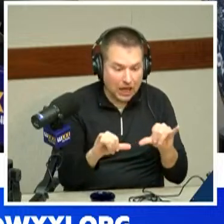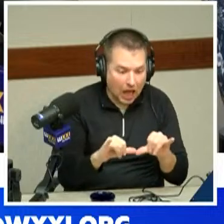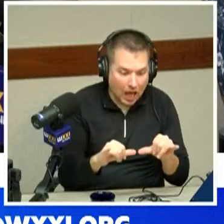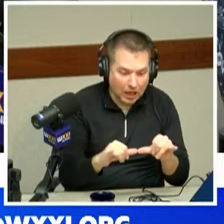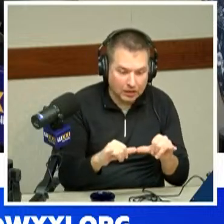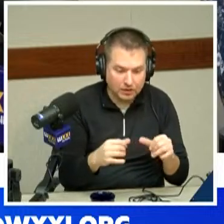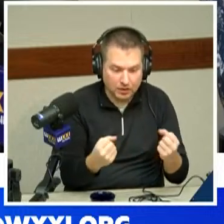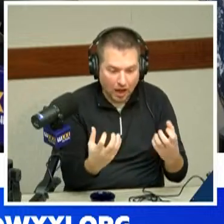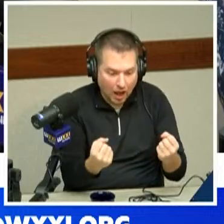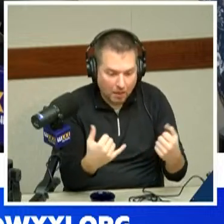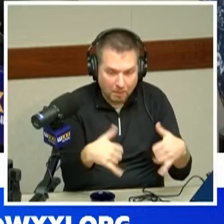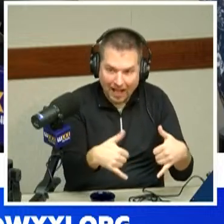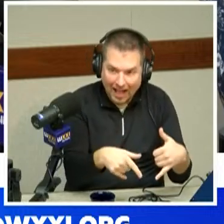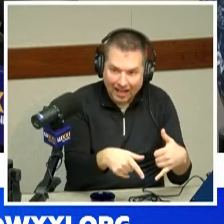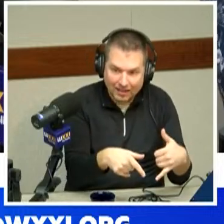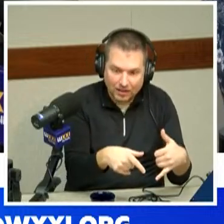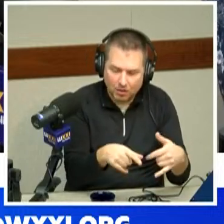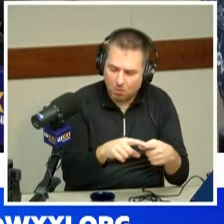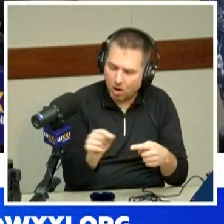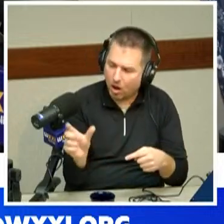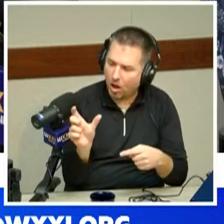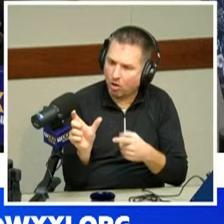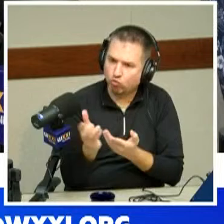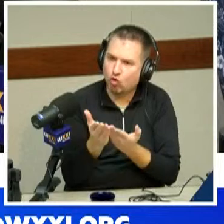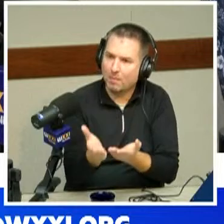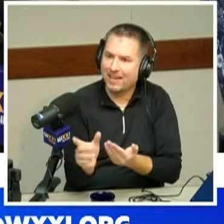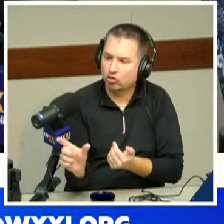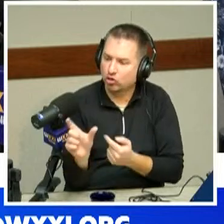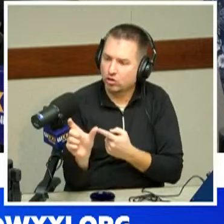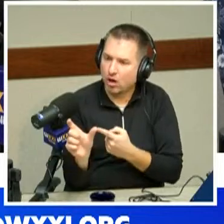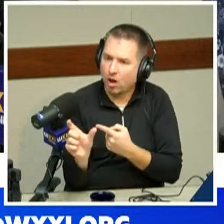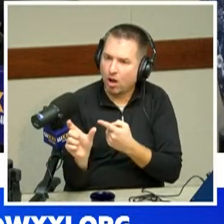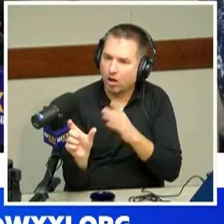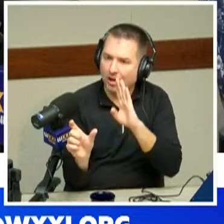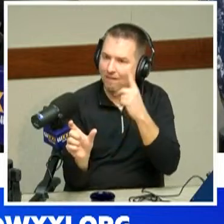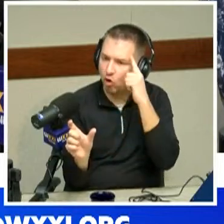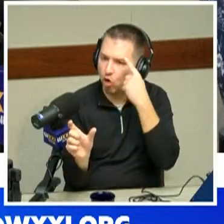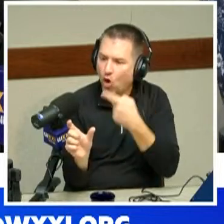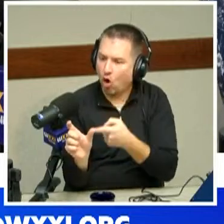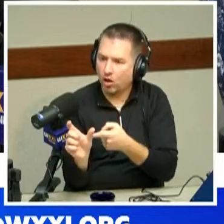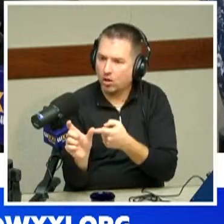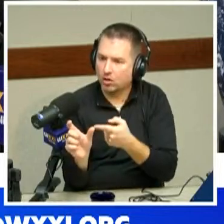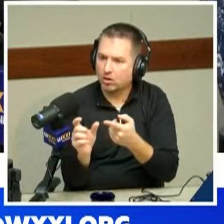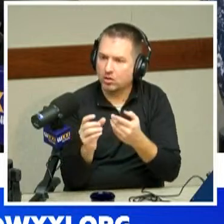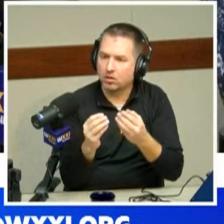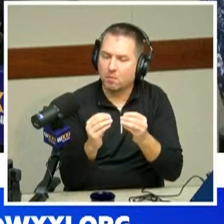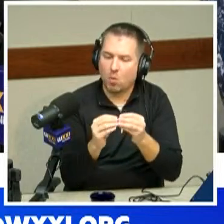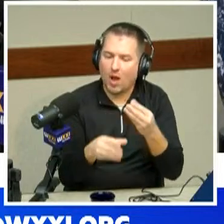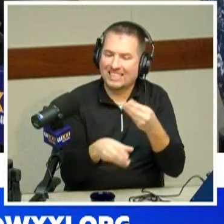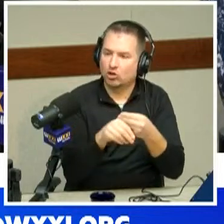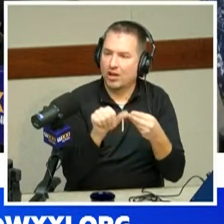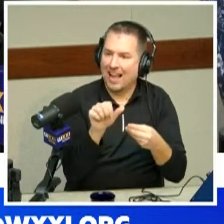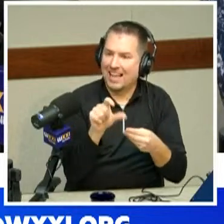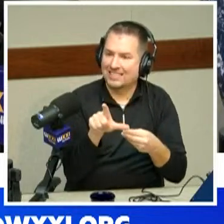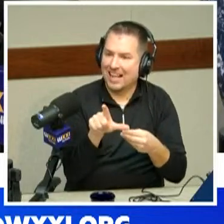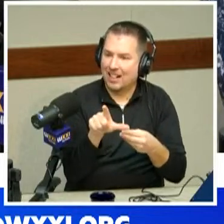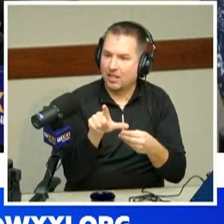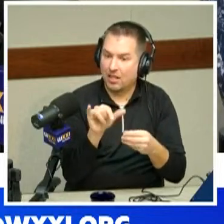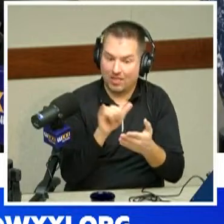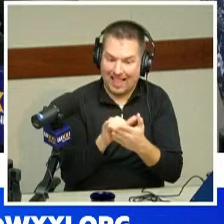the play um I'm parents have you know open to get additional as science L relevant to the current